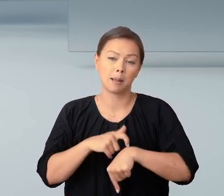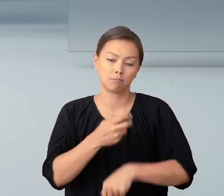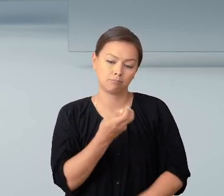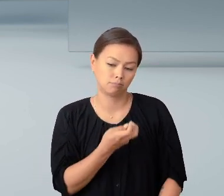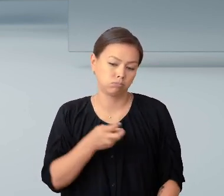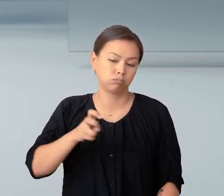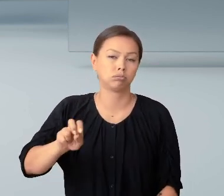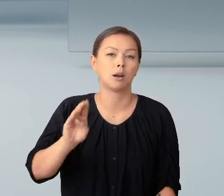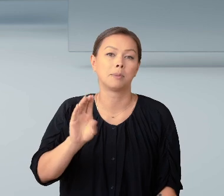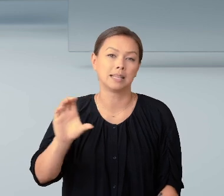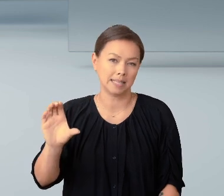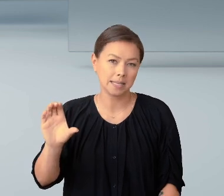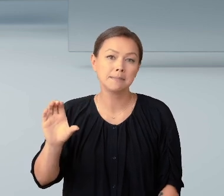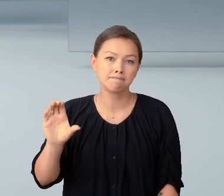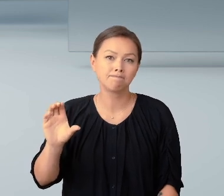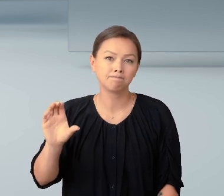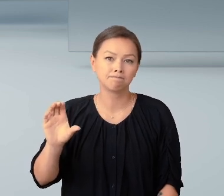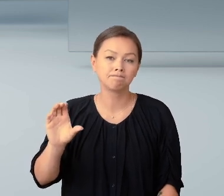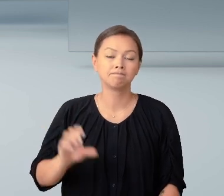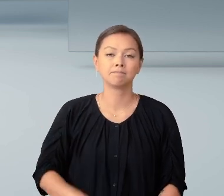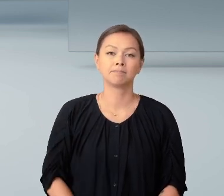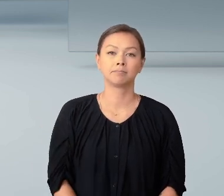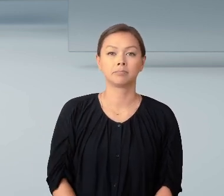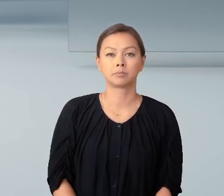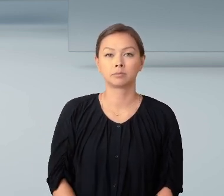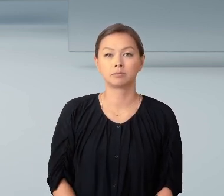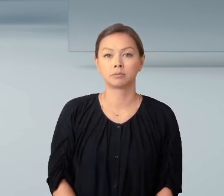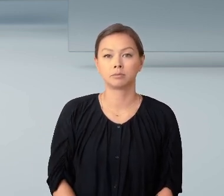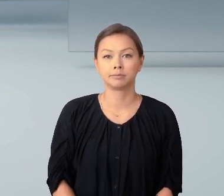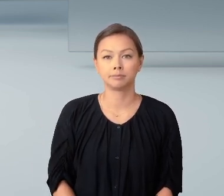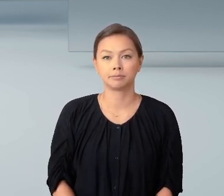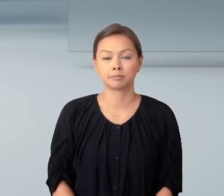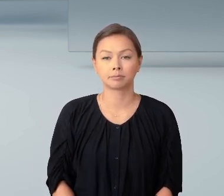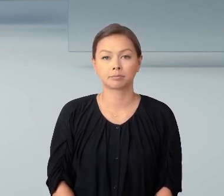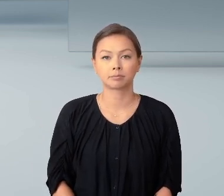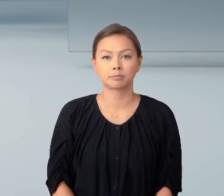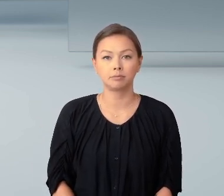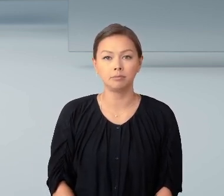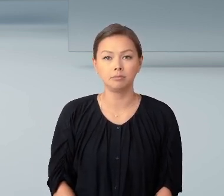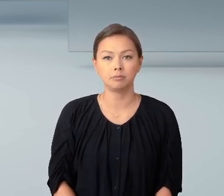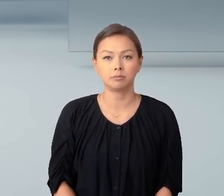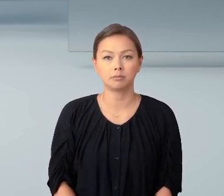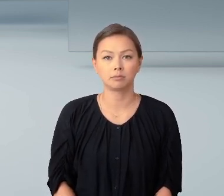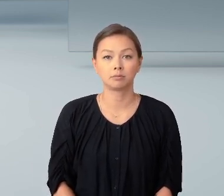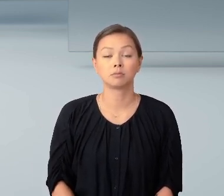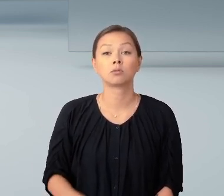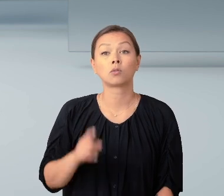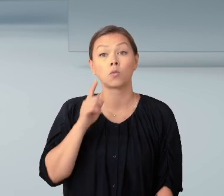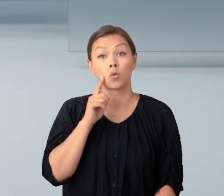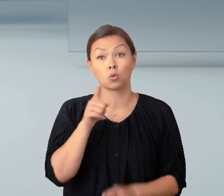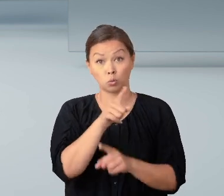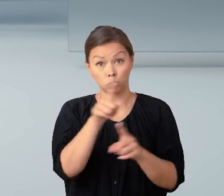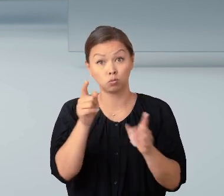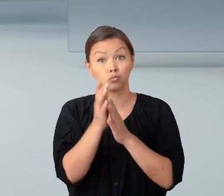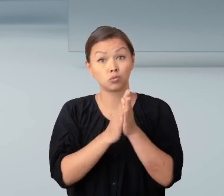Central. Now in order for you to, you know, have an easier migration,